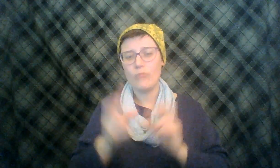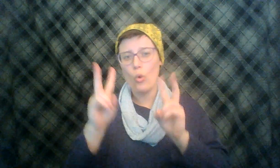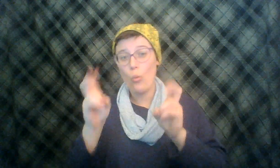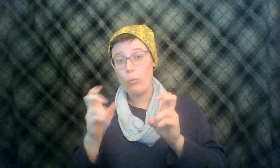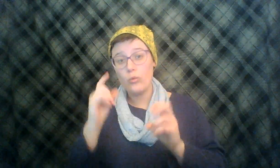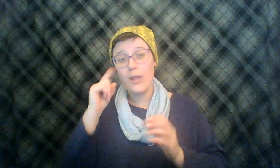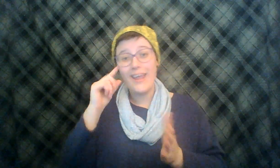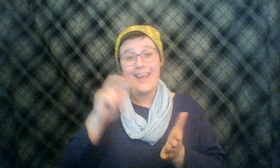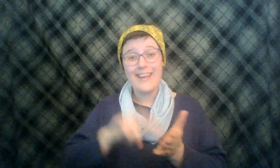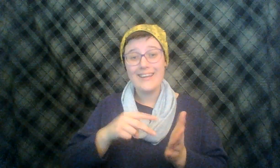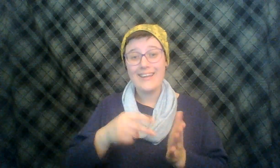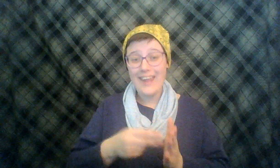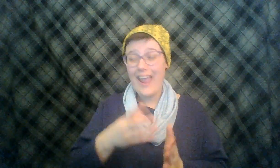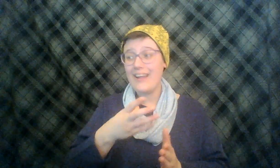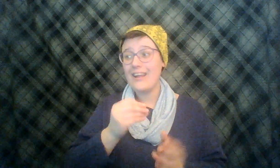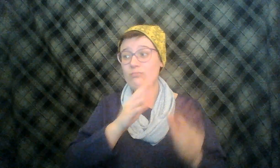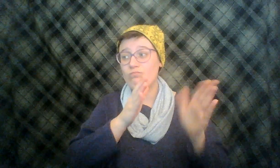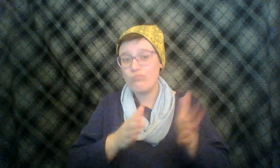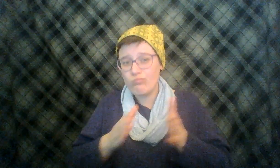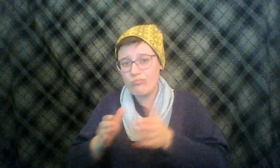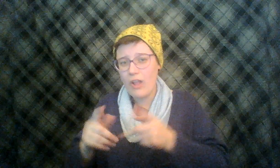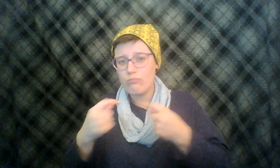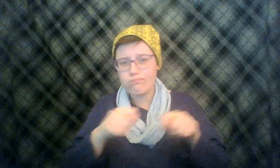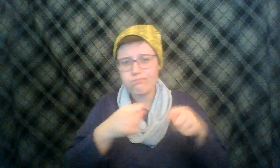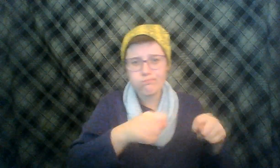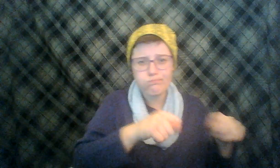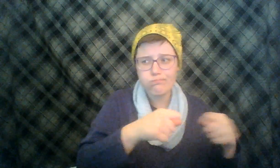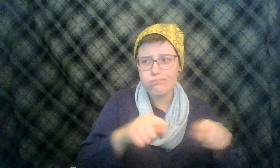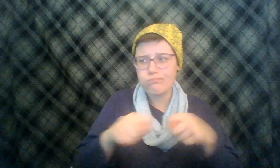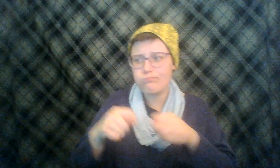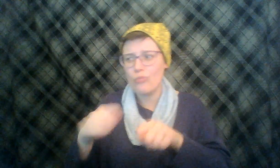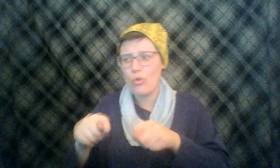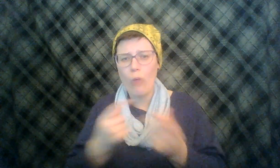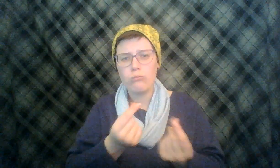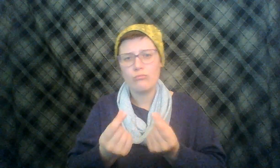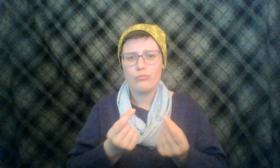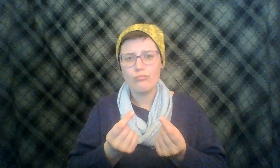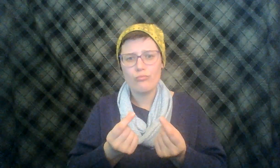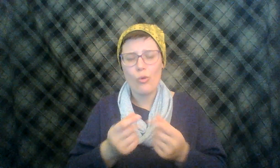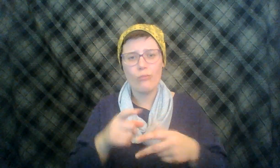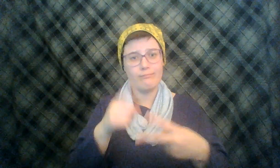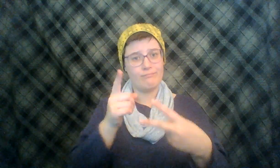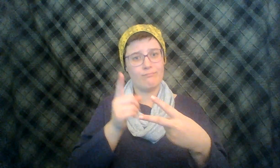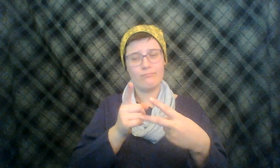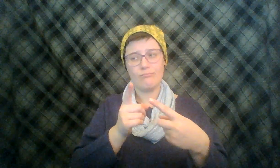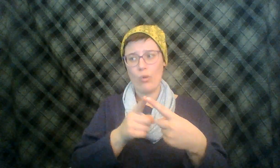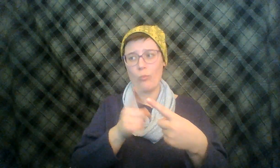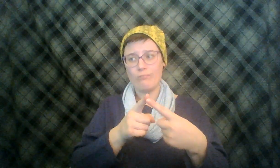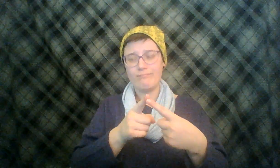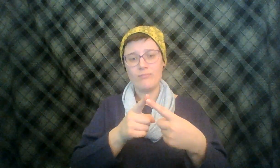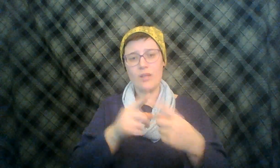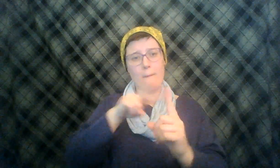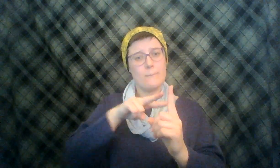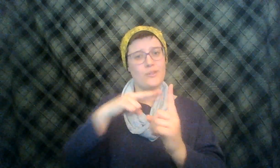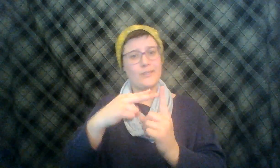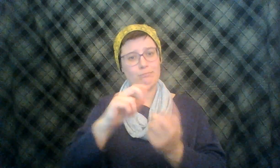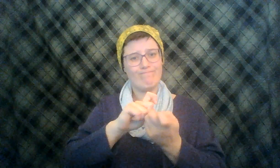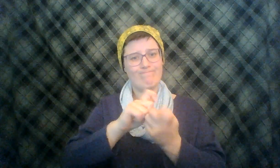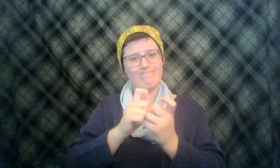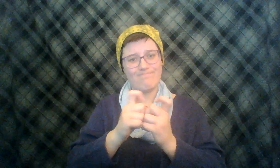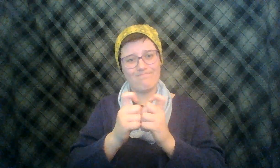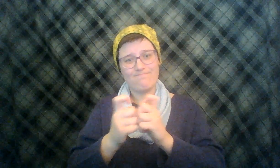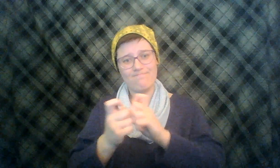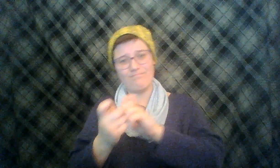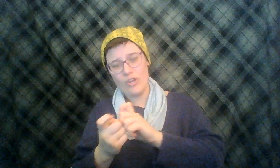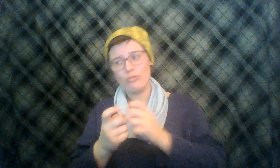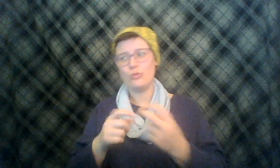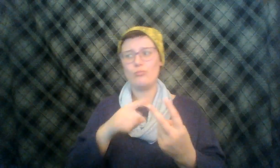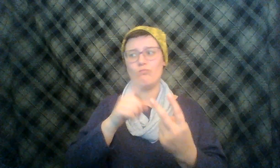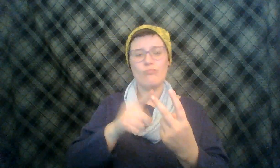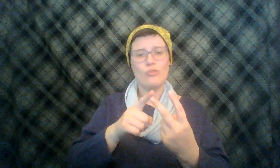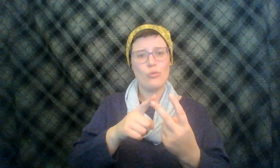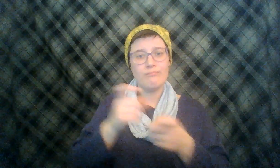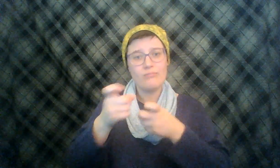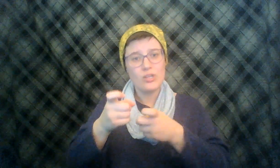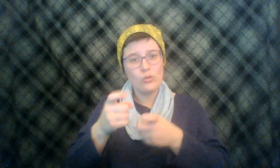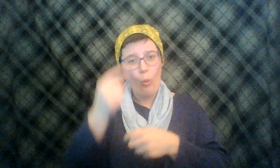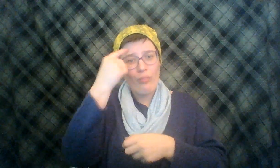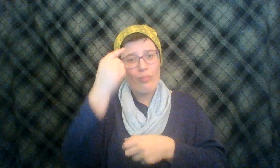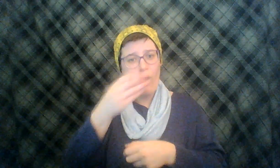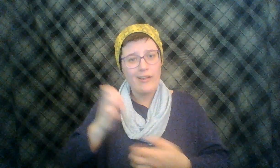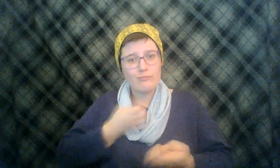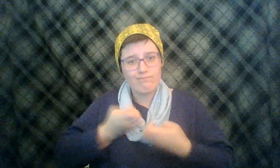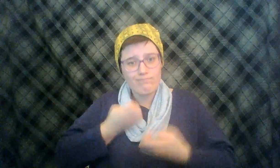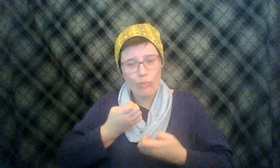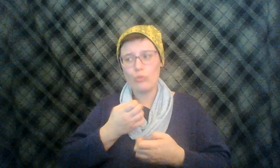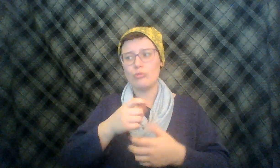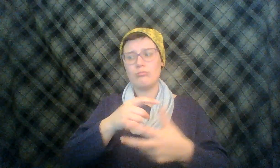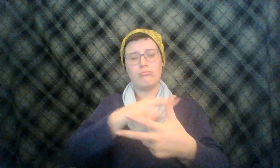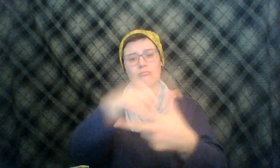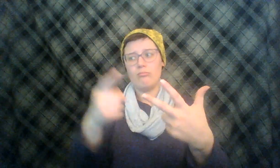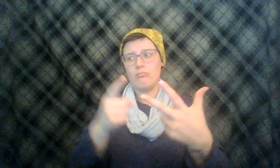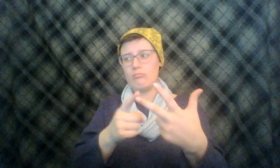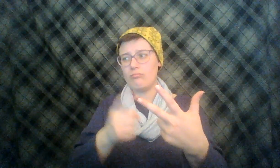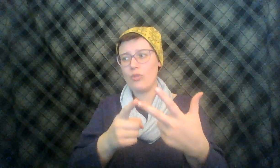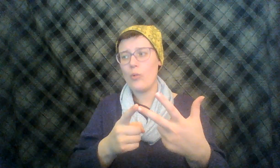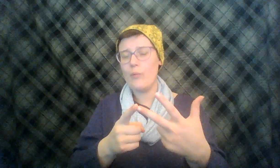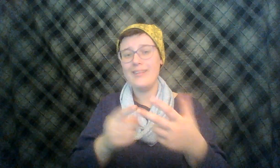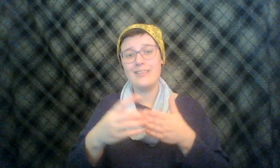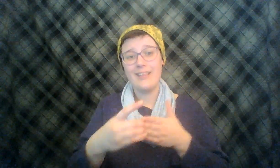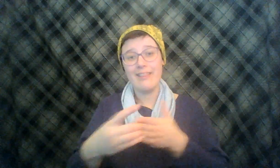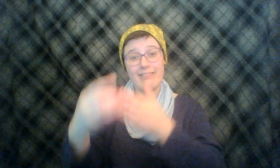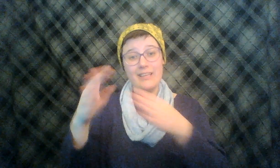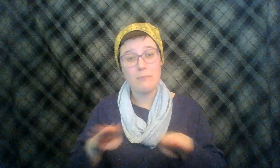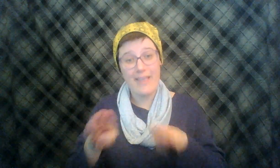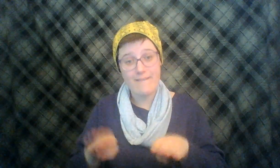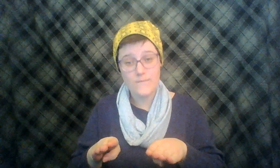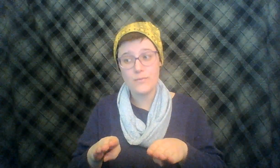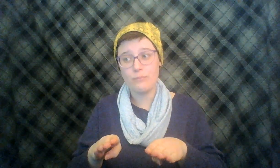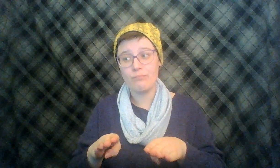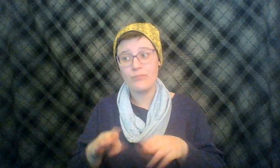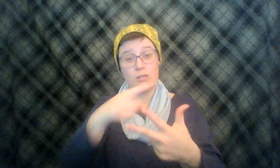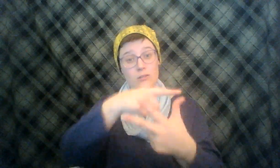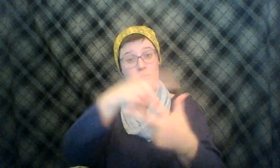“the deliberate and systematic attempt to shape perceptions, manipulate cognitions [and emotions] [sic], and direct behavior to achieve a response”